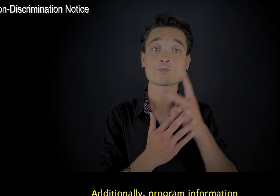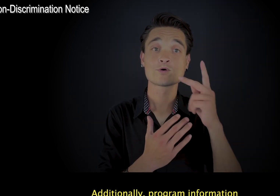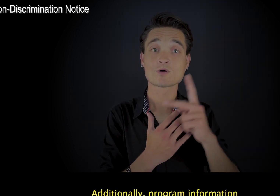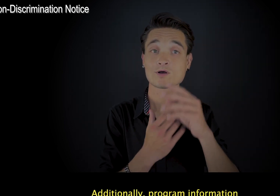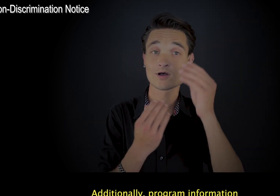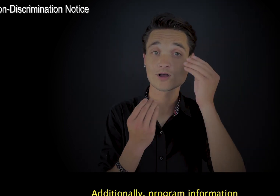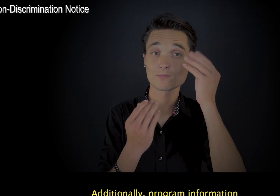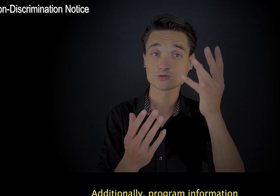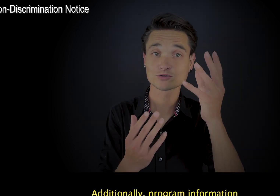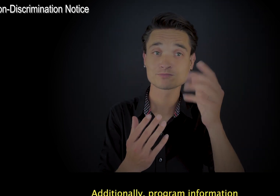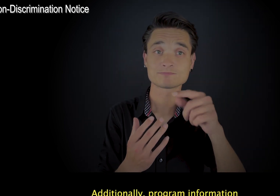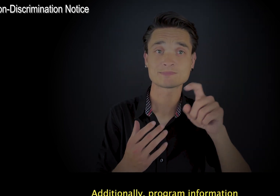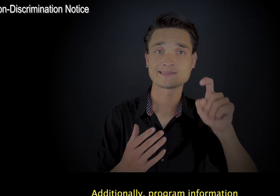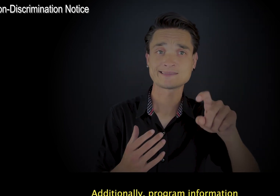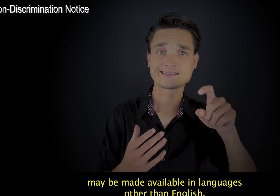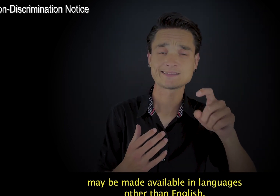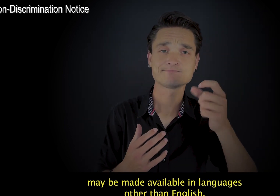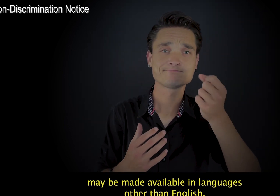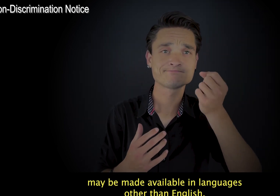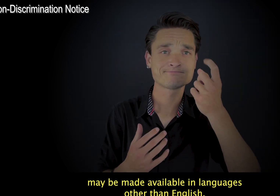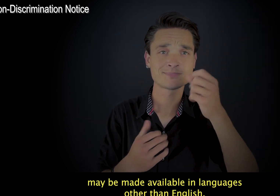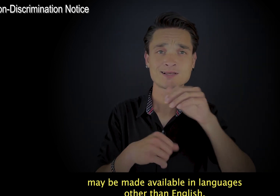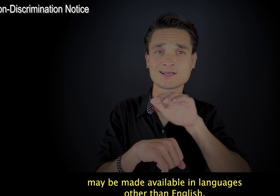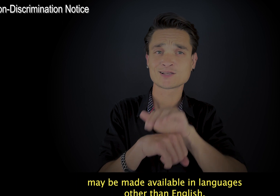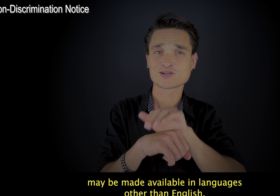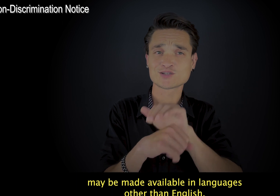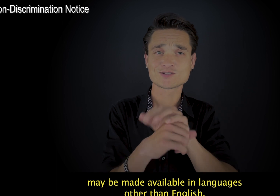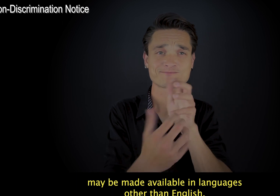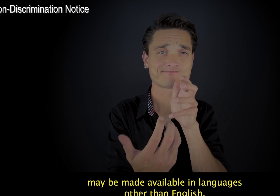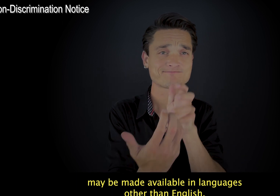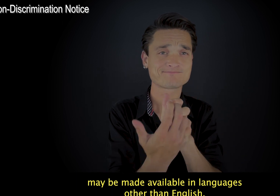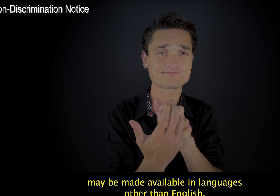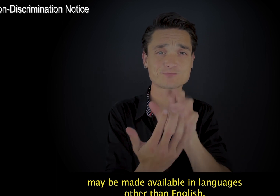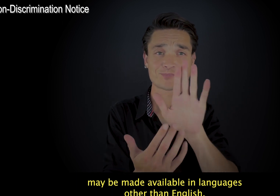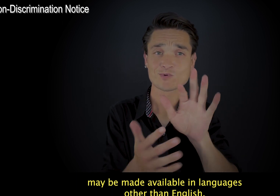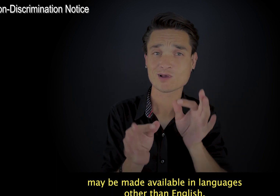Additionally, program information may be made available in languages other than English.